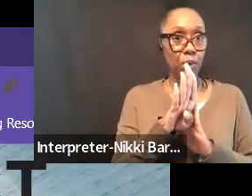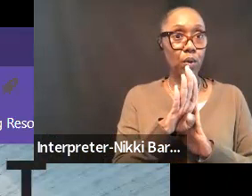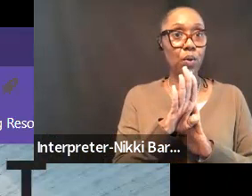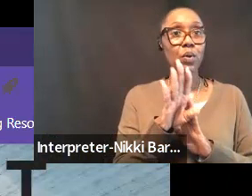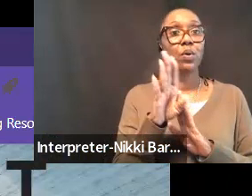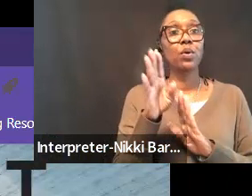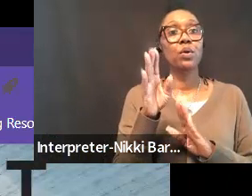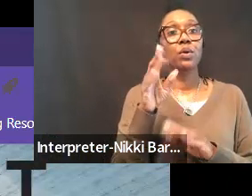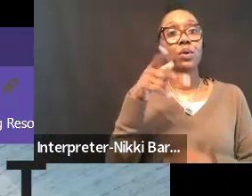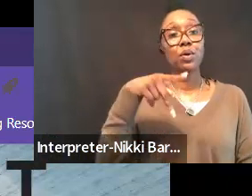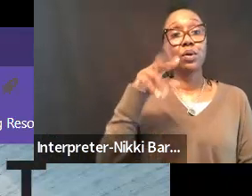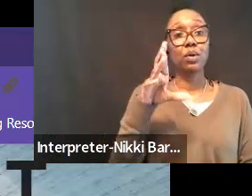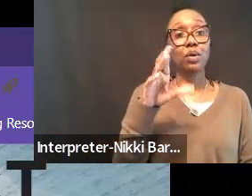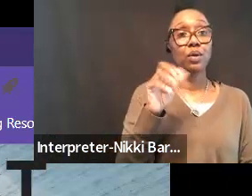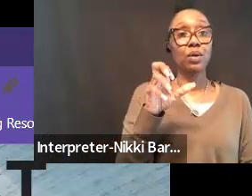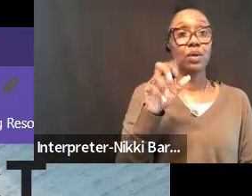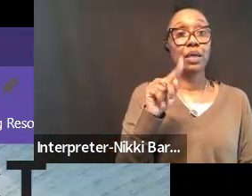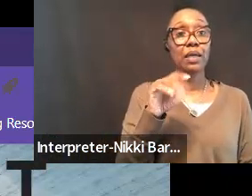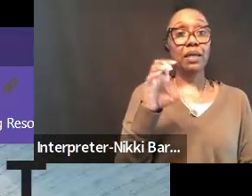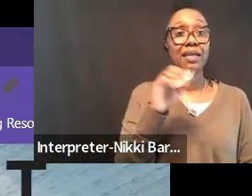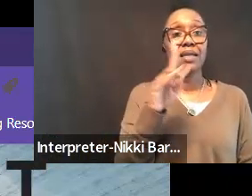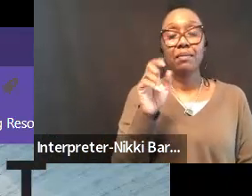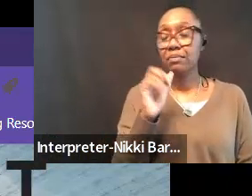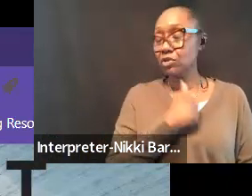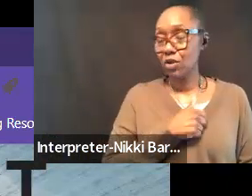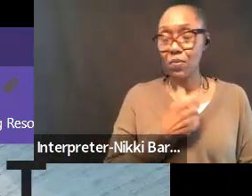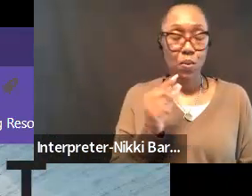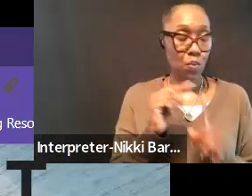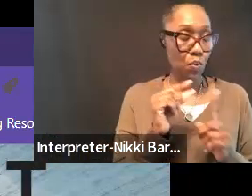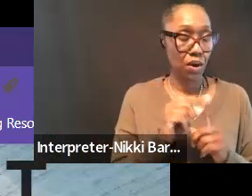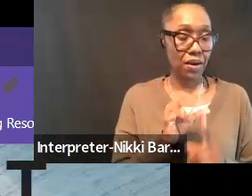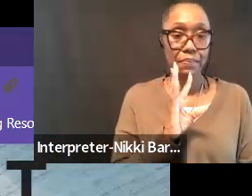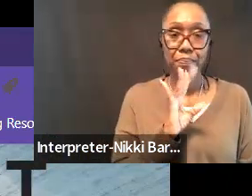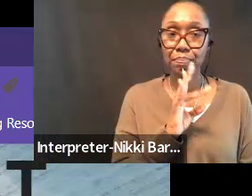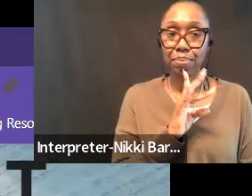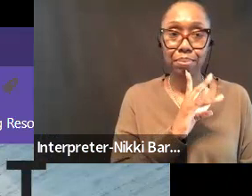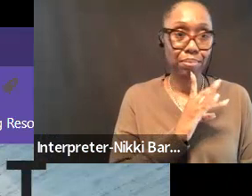Sorry, the word is like getting off my tone.